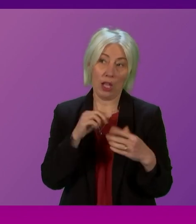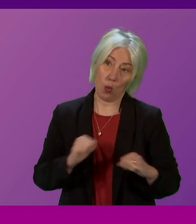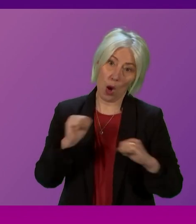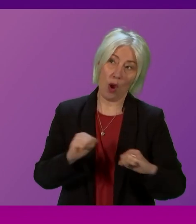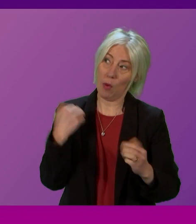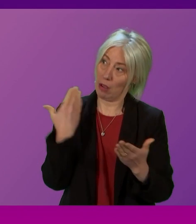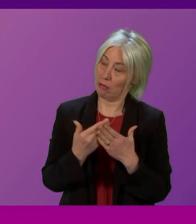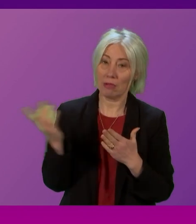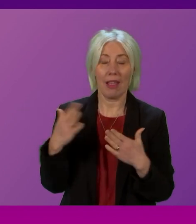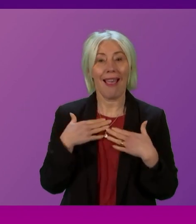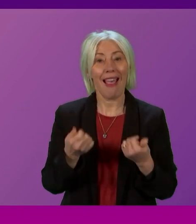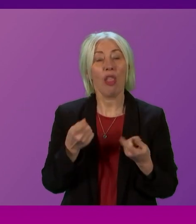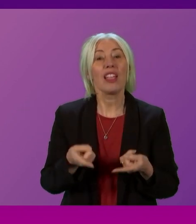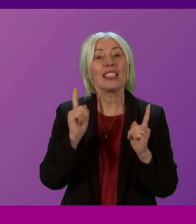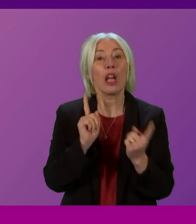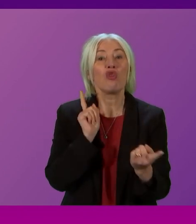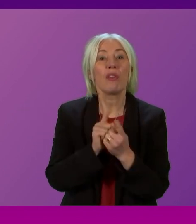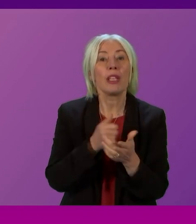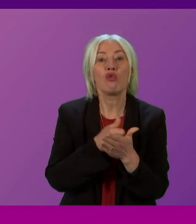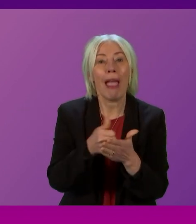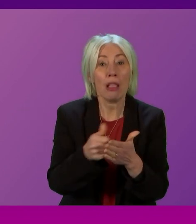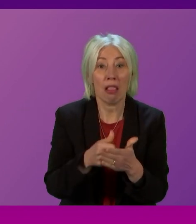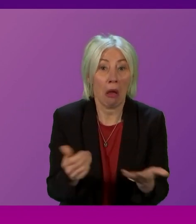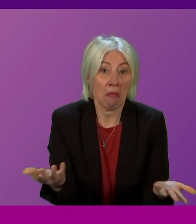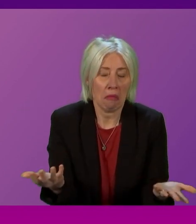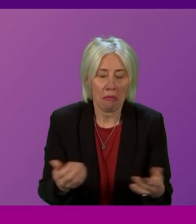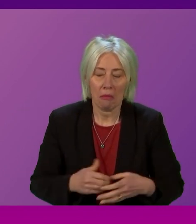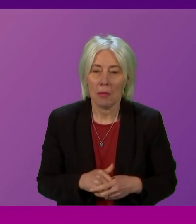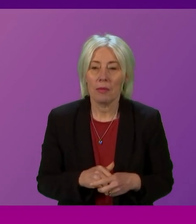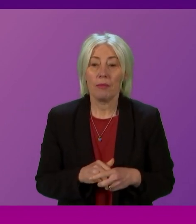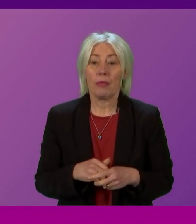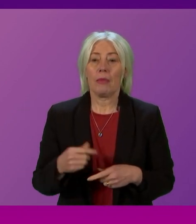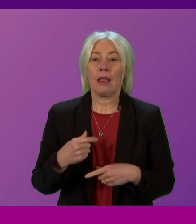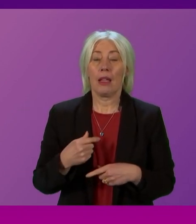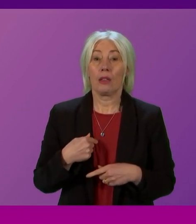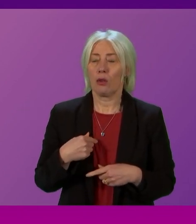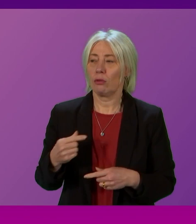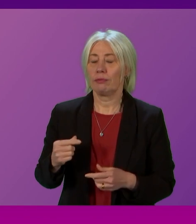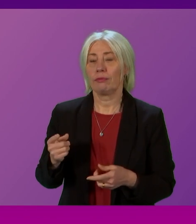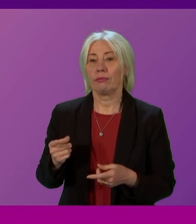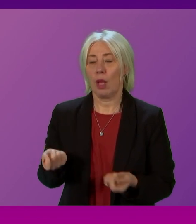with them regularly, and I have engagements with them as well—